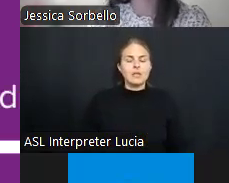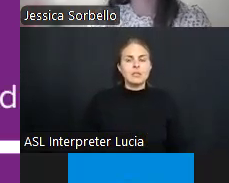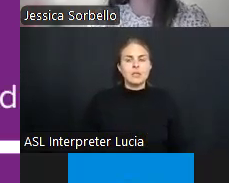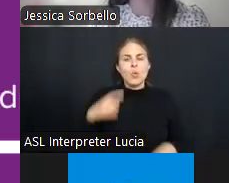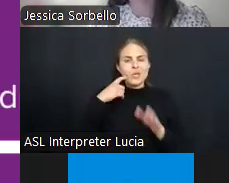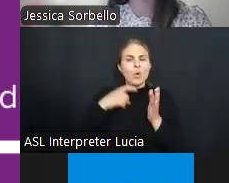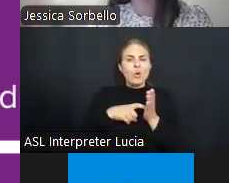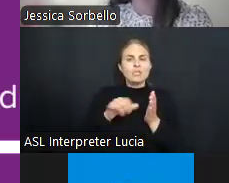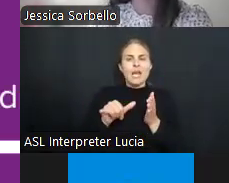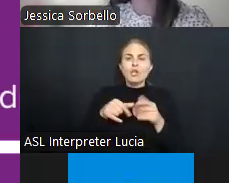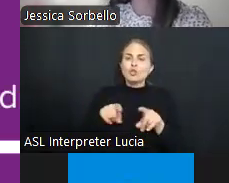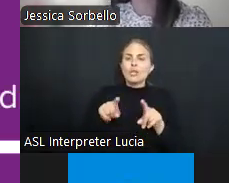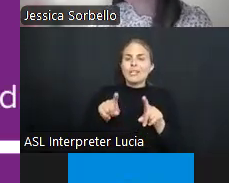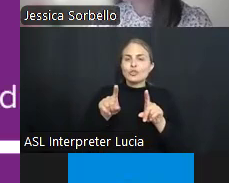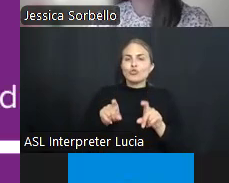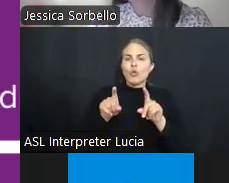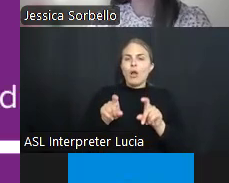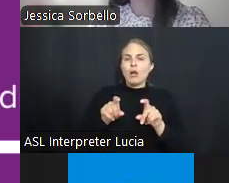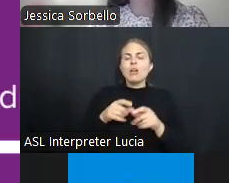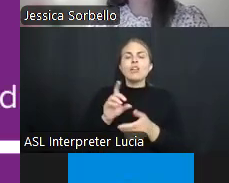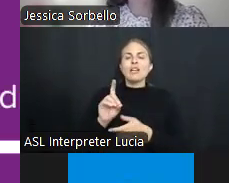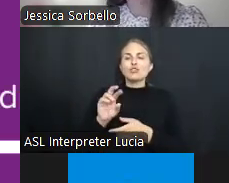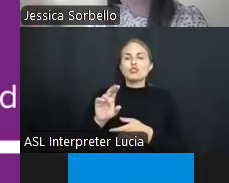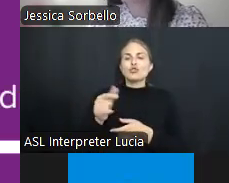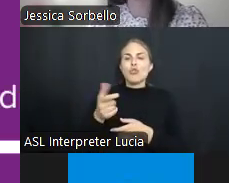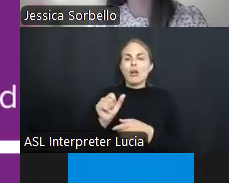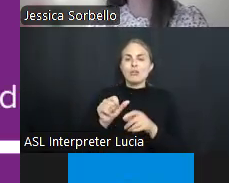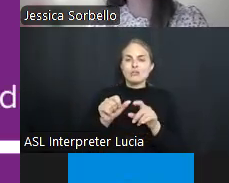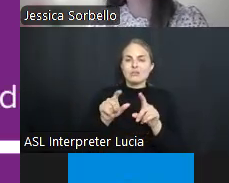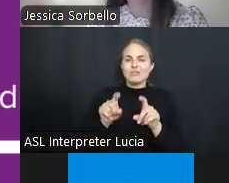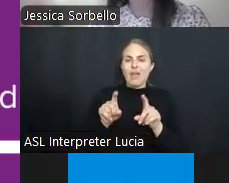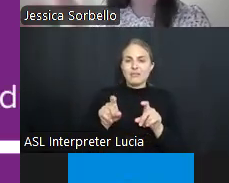clean or dirty. We really don't want to say that anymore